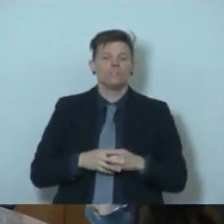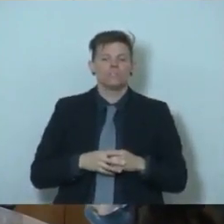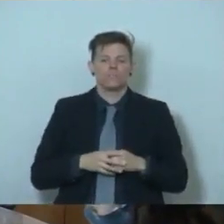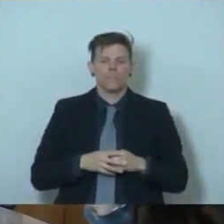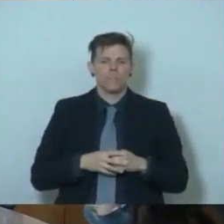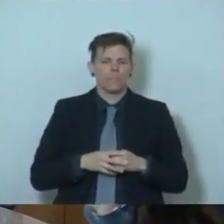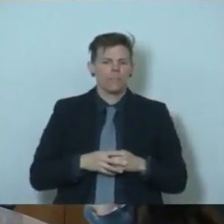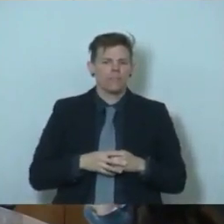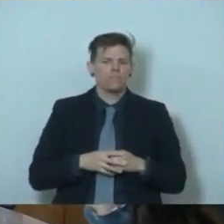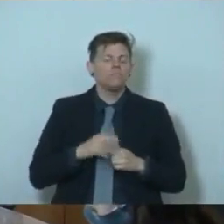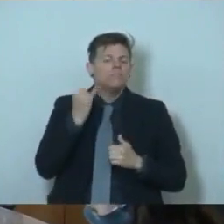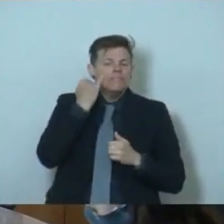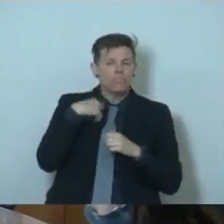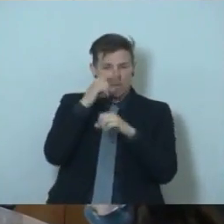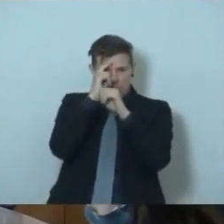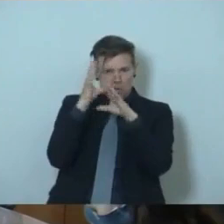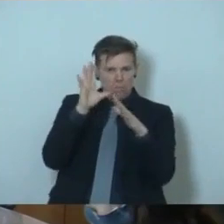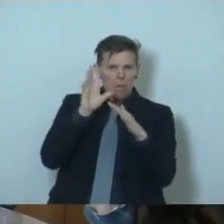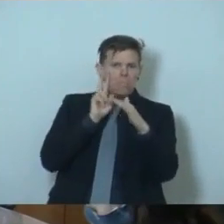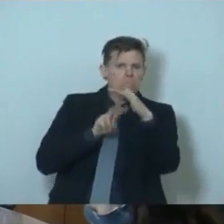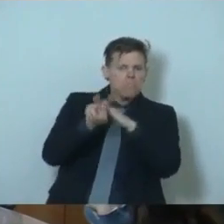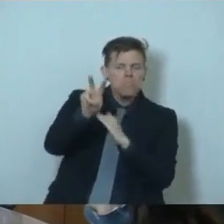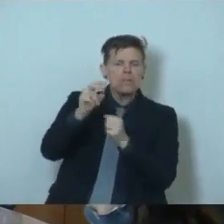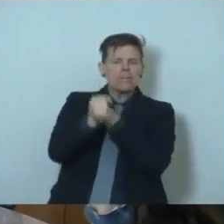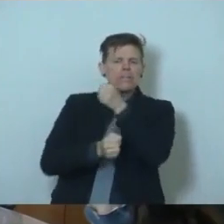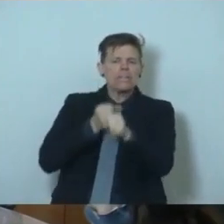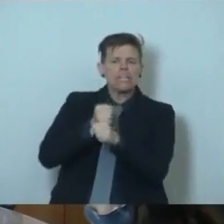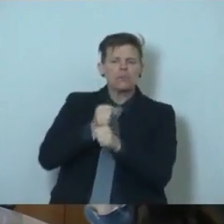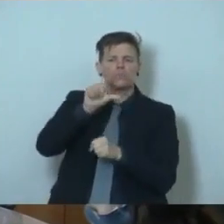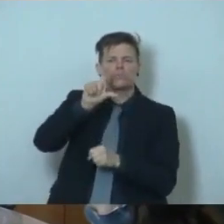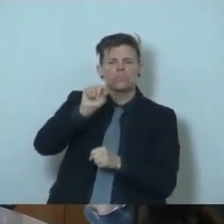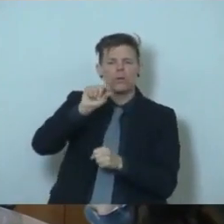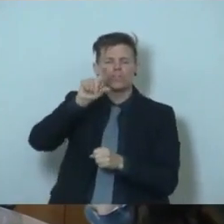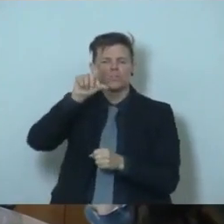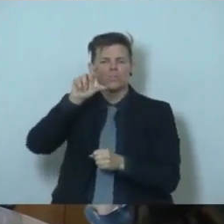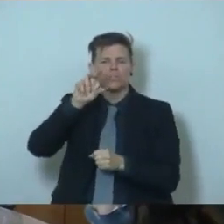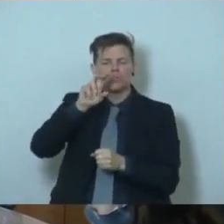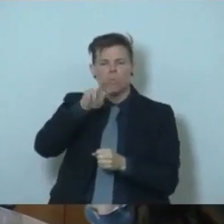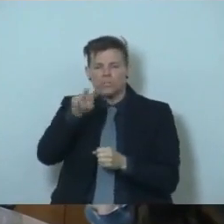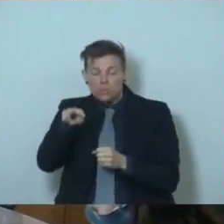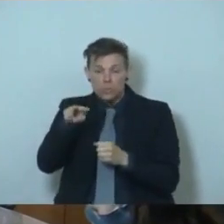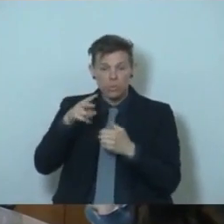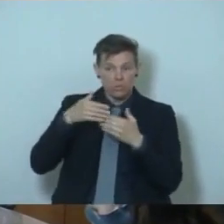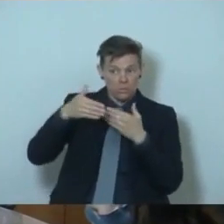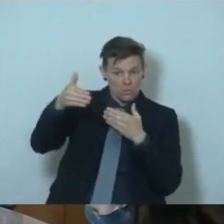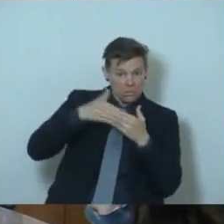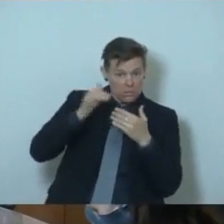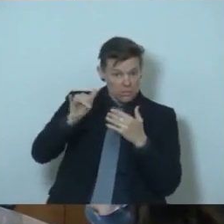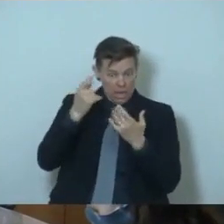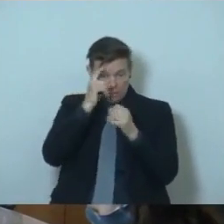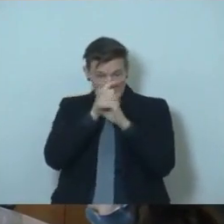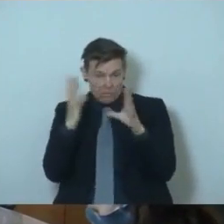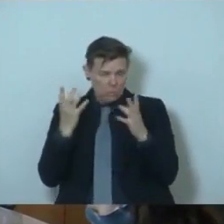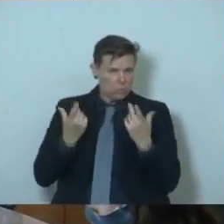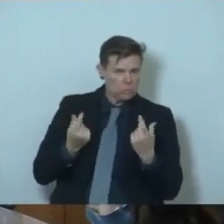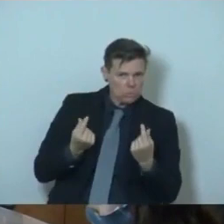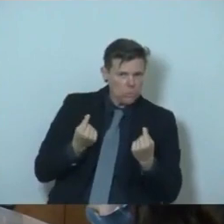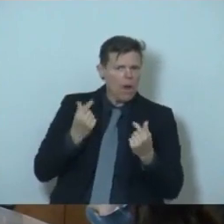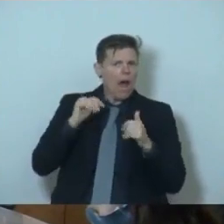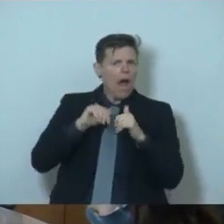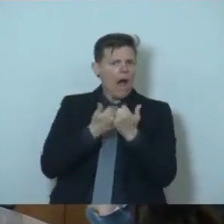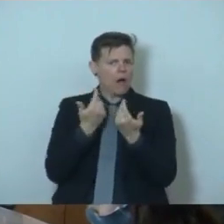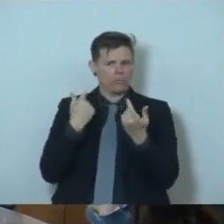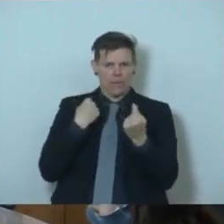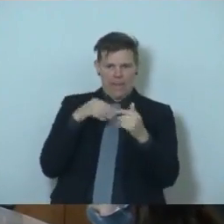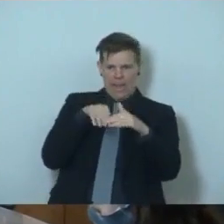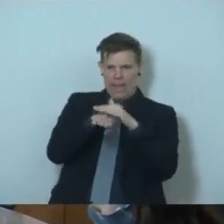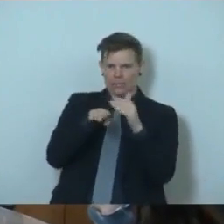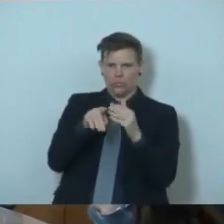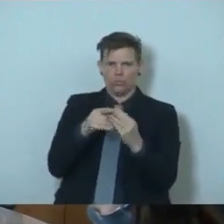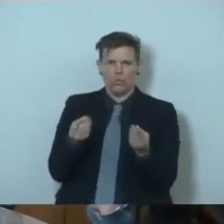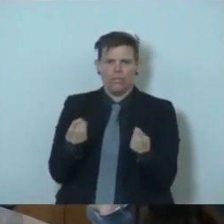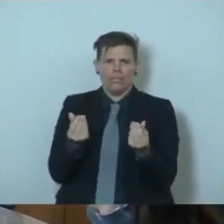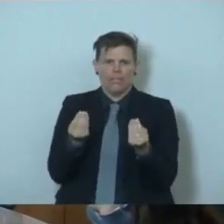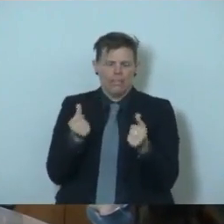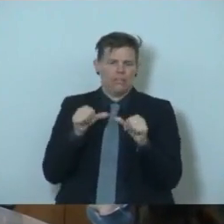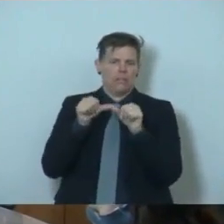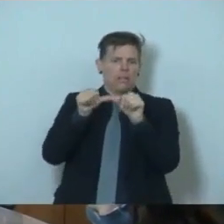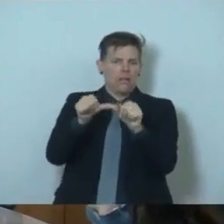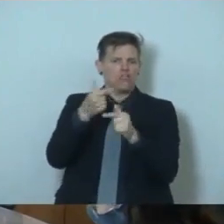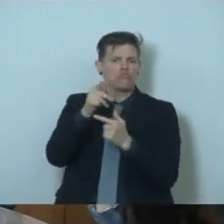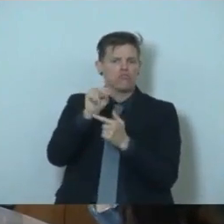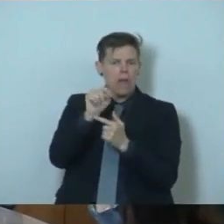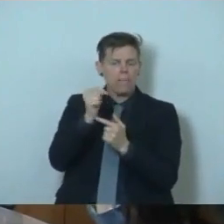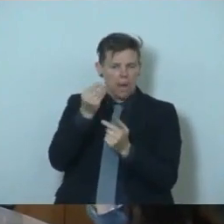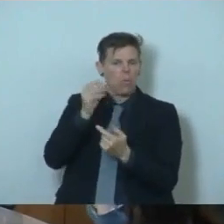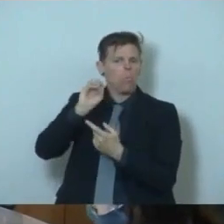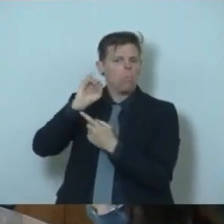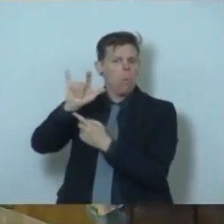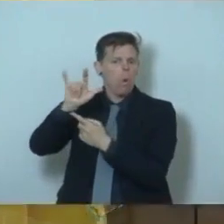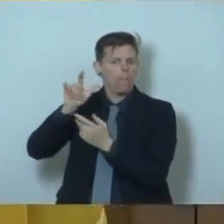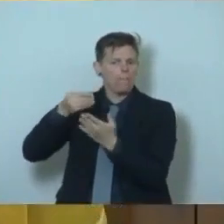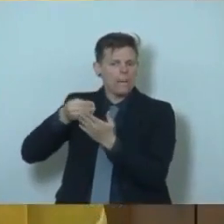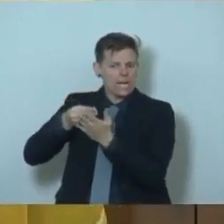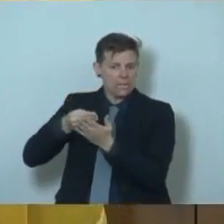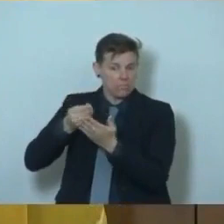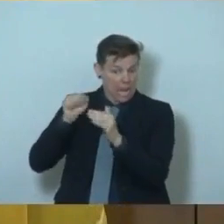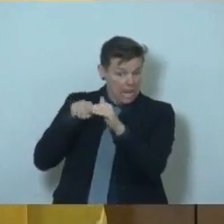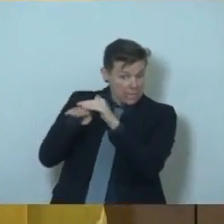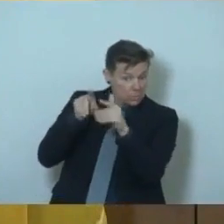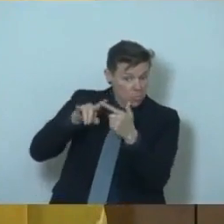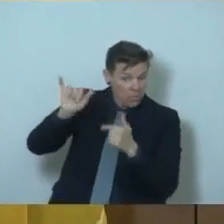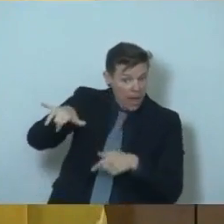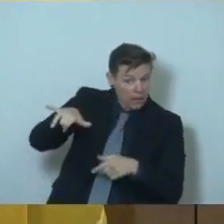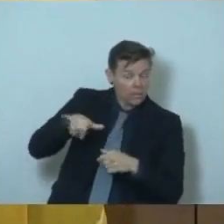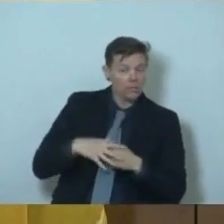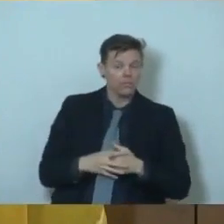FALLEN FISCAL YEAR 2022 AND I WAS CURIOUS ABOUT IF YOU CONSIDERING AT ALL TRYING TO ACES THE FUND OR ANY PERMANENT FUNDS TO TRY TO SHORE THE BUDGET.